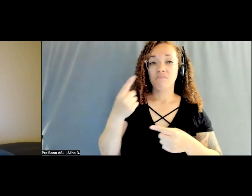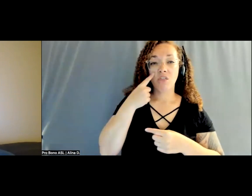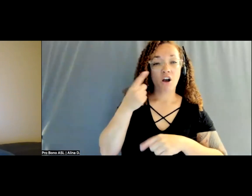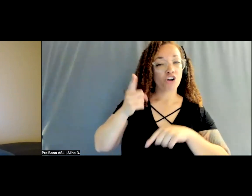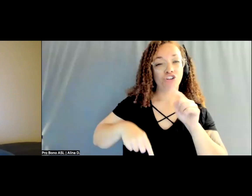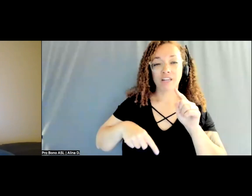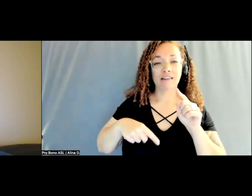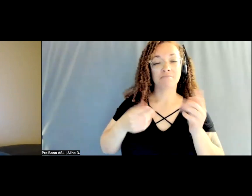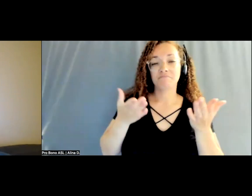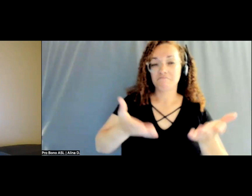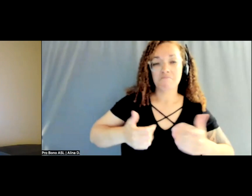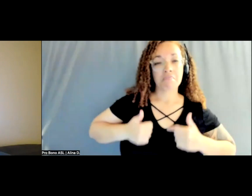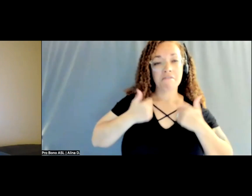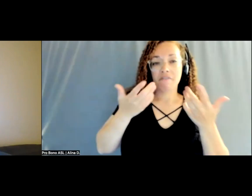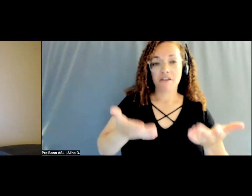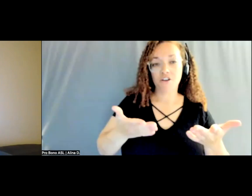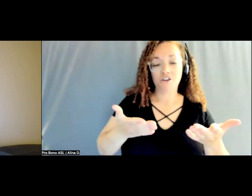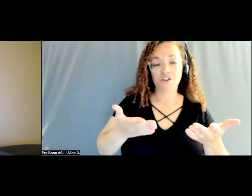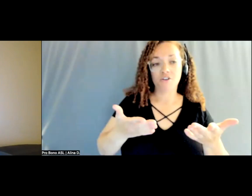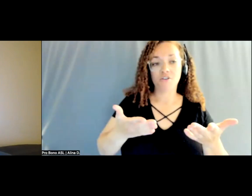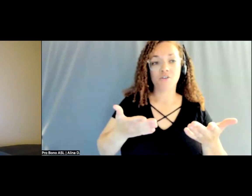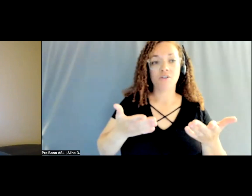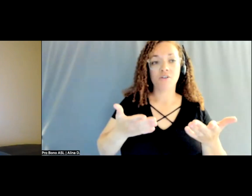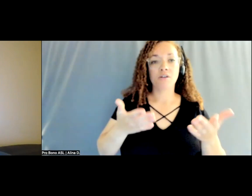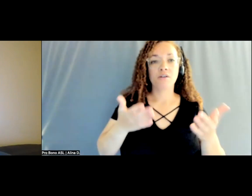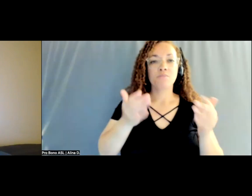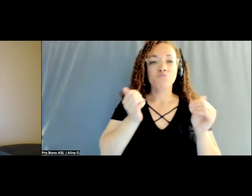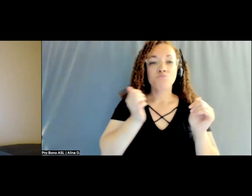this world that has been carved from what’s been extracted from us